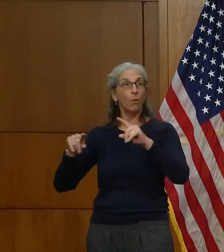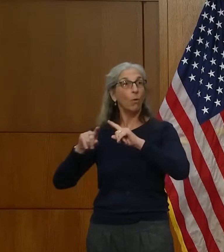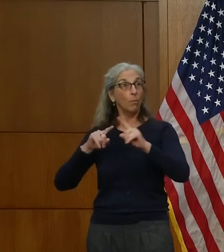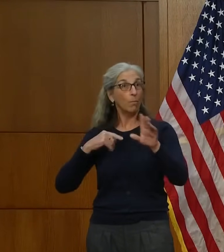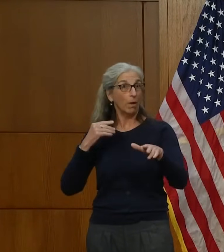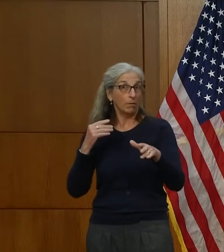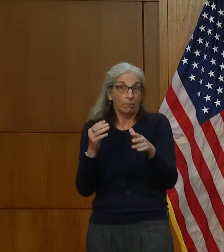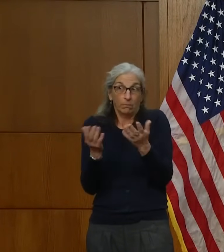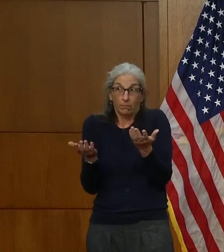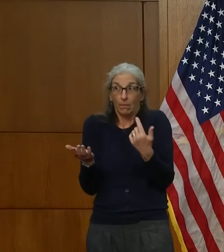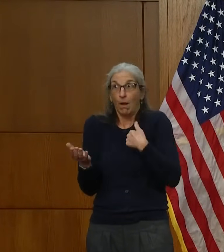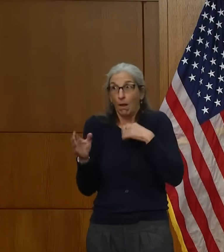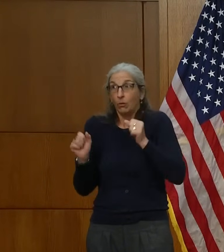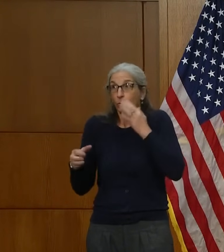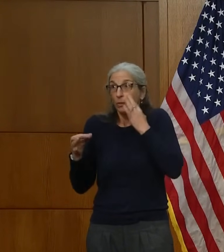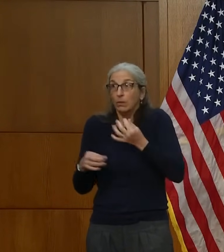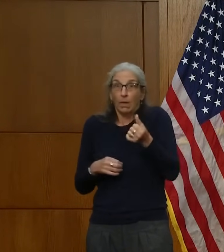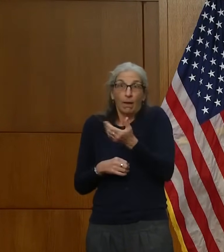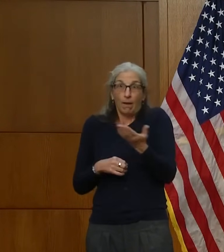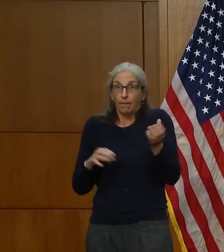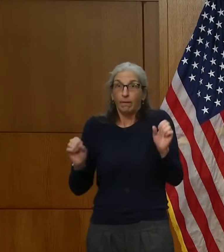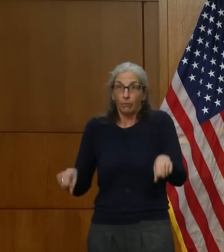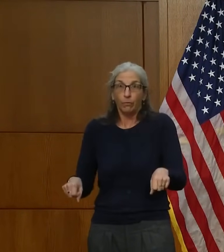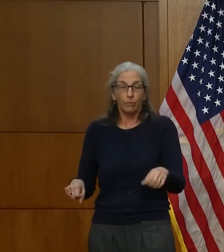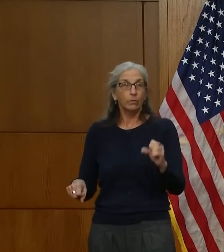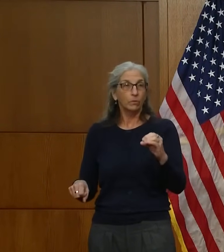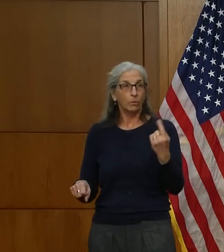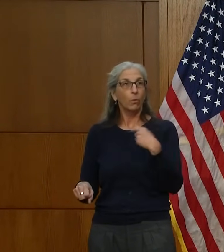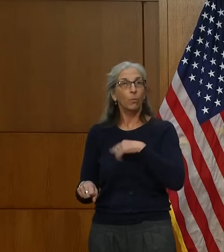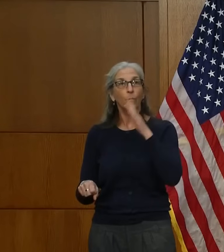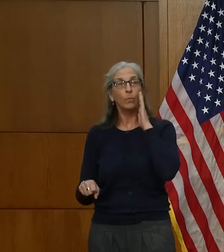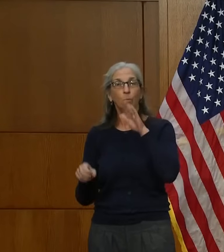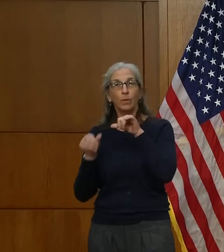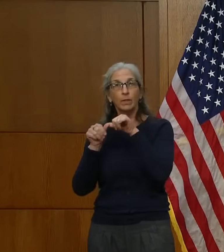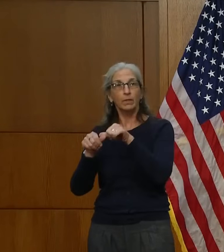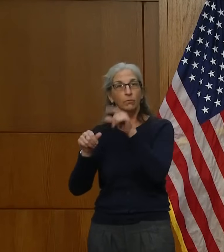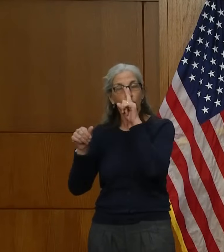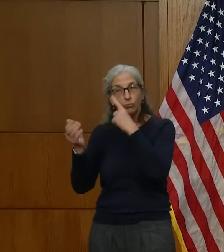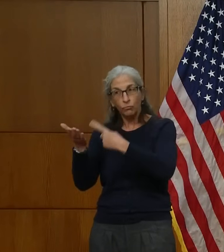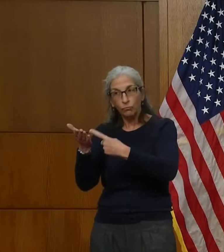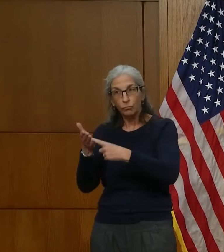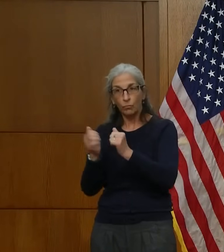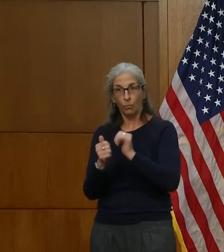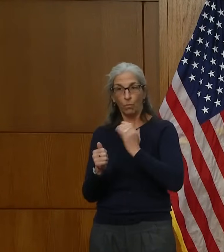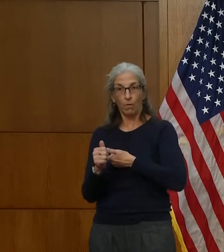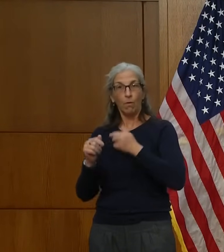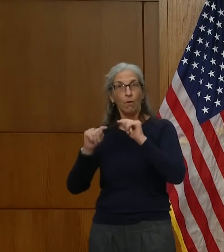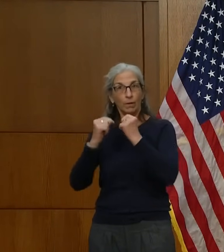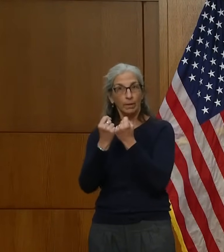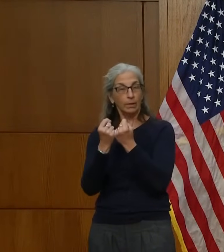MEASURES TO MITIGATE THIS, THAT THAT I AM PREPARED TO ANNOUNCE, OTHER THAN TO SAY THAT THAT ALL OPTIONS ARE ON THE TABLE ON WE